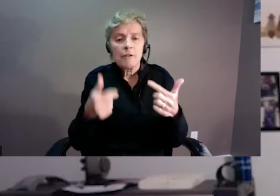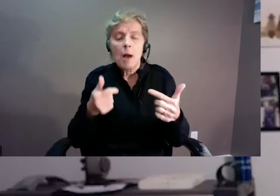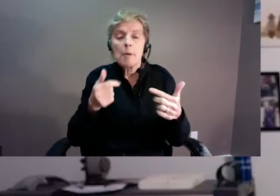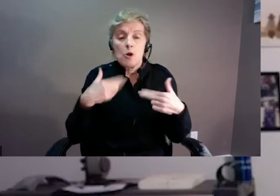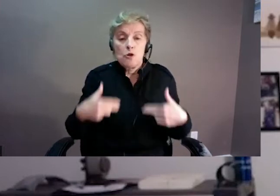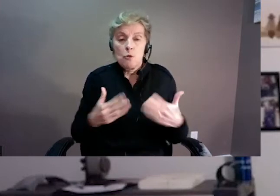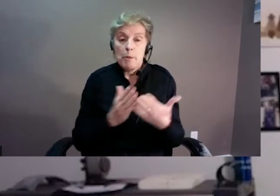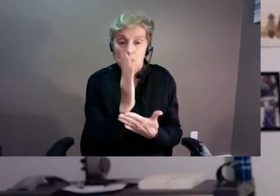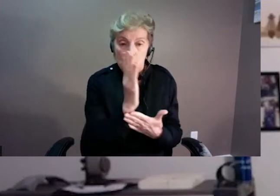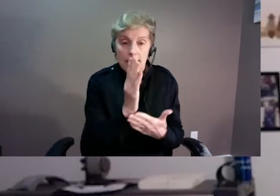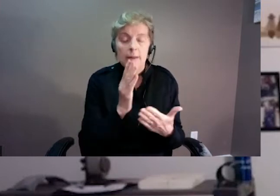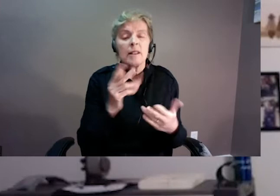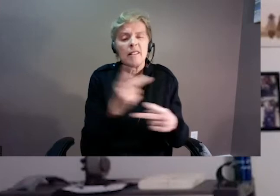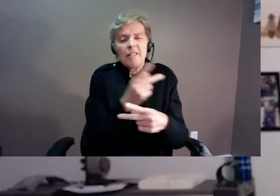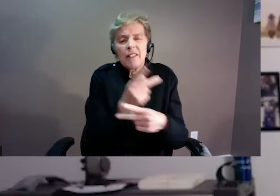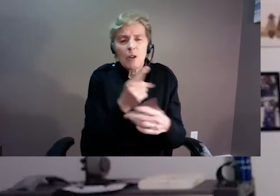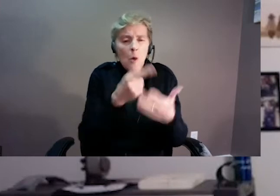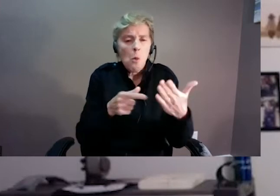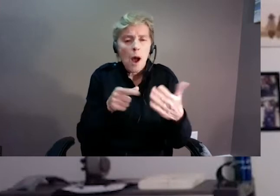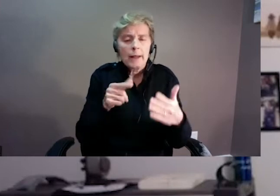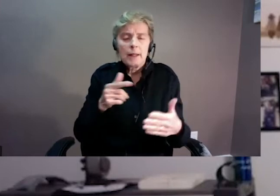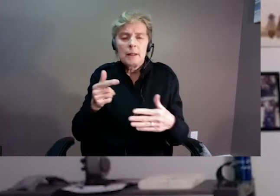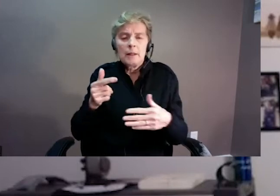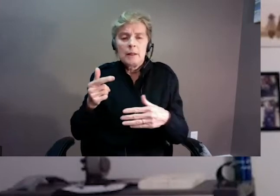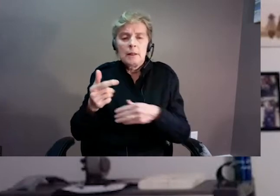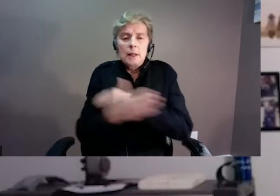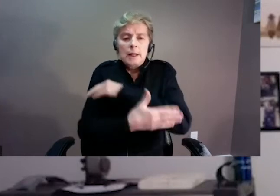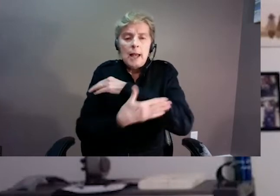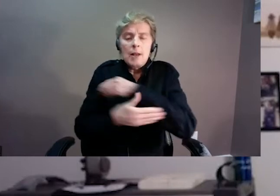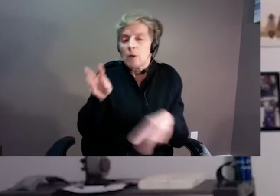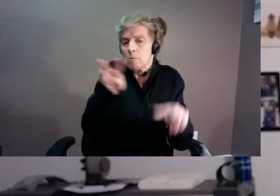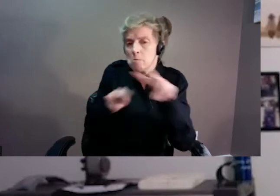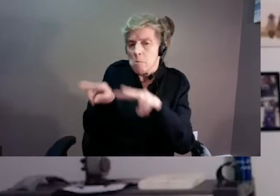monitoring means for them, they have provided no such resources for civil society organizations.